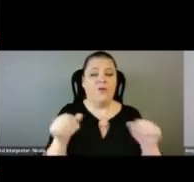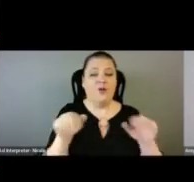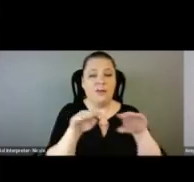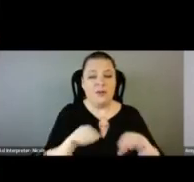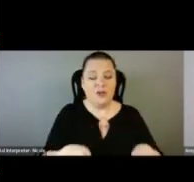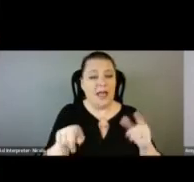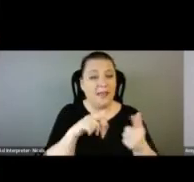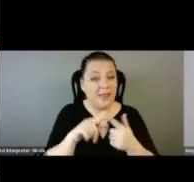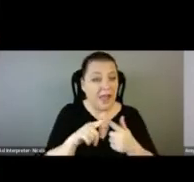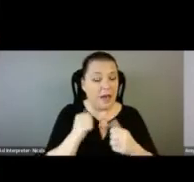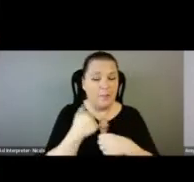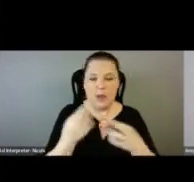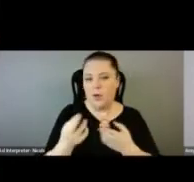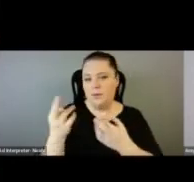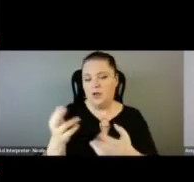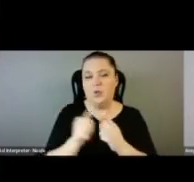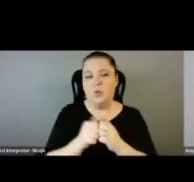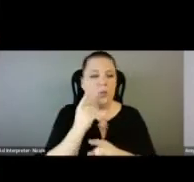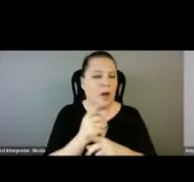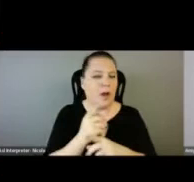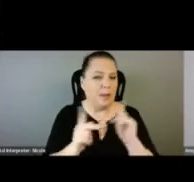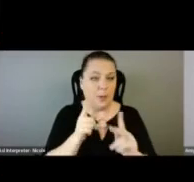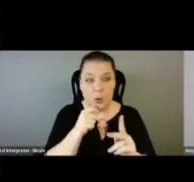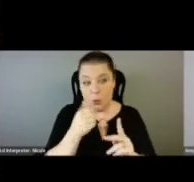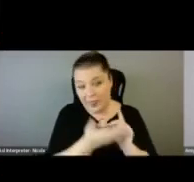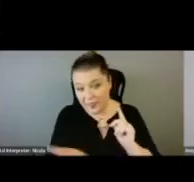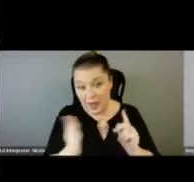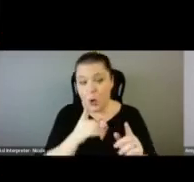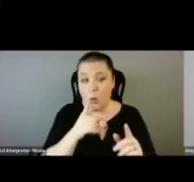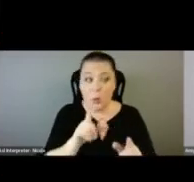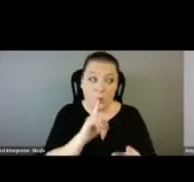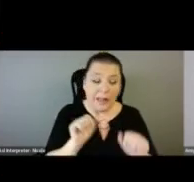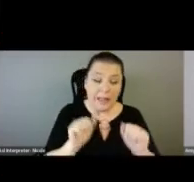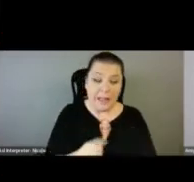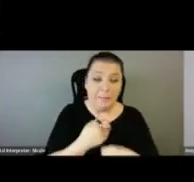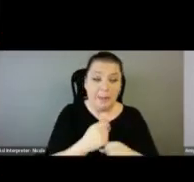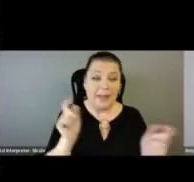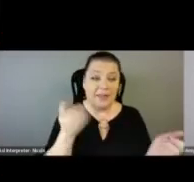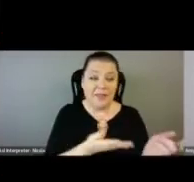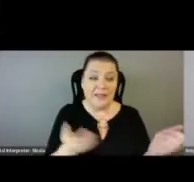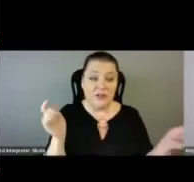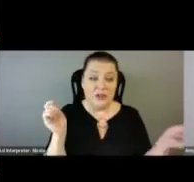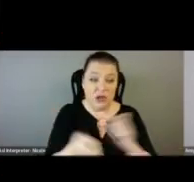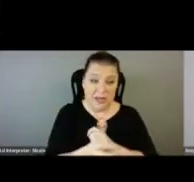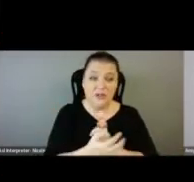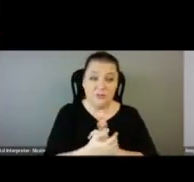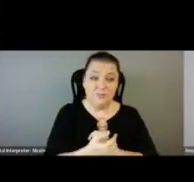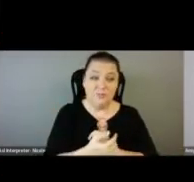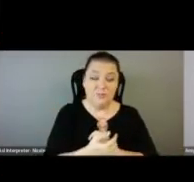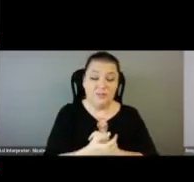making recommendations with the right people at the table who can make the change that's needed. And that's really where